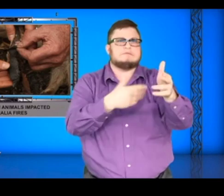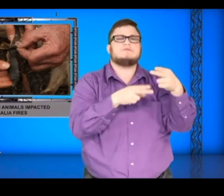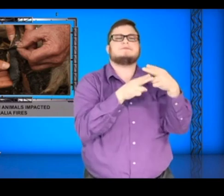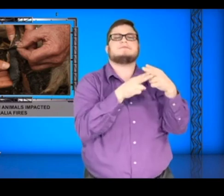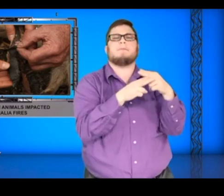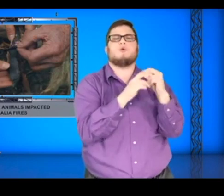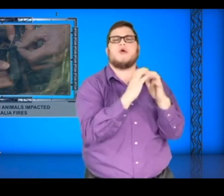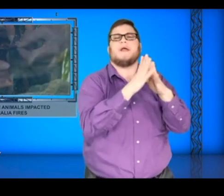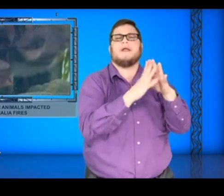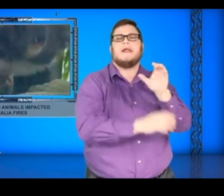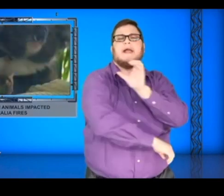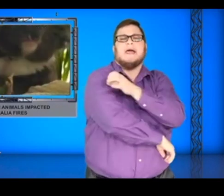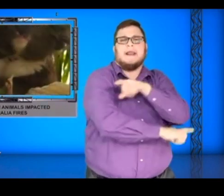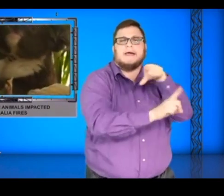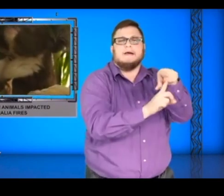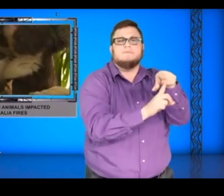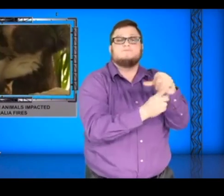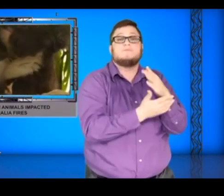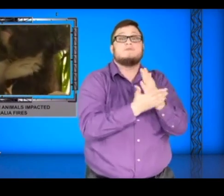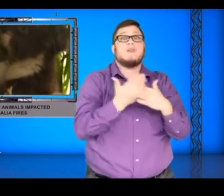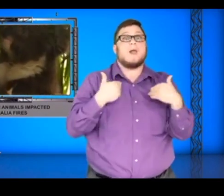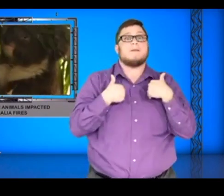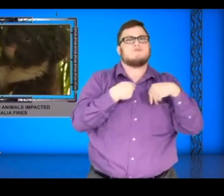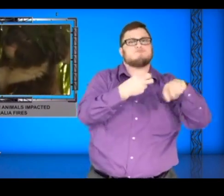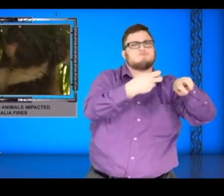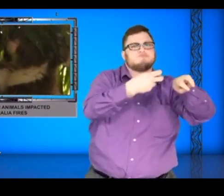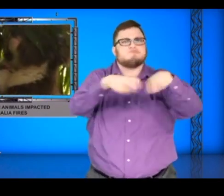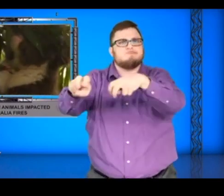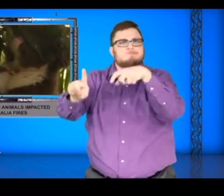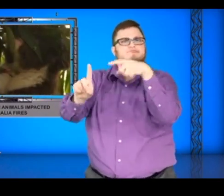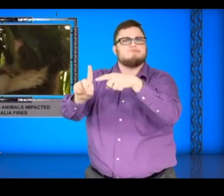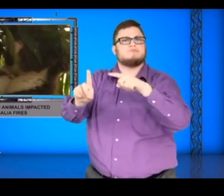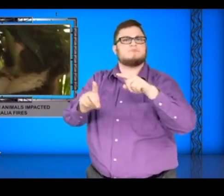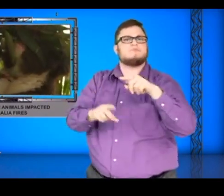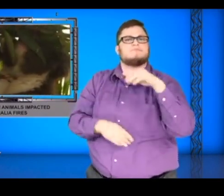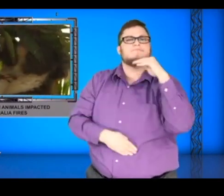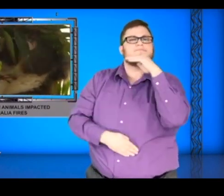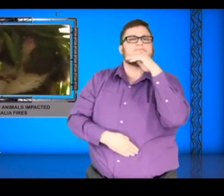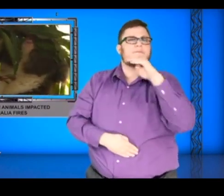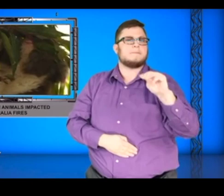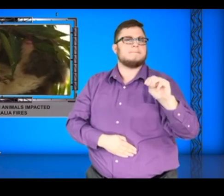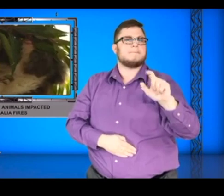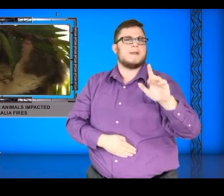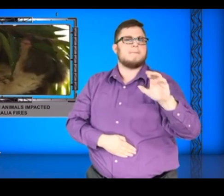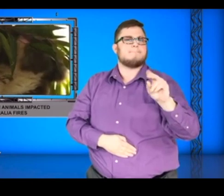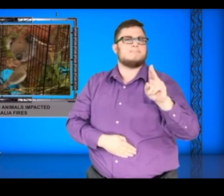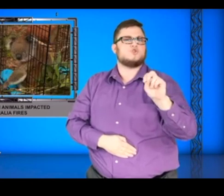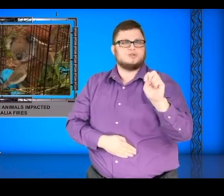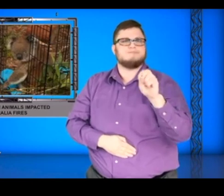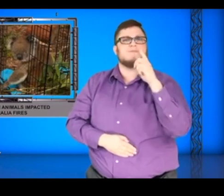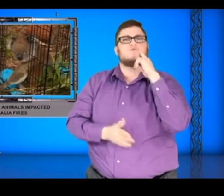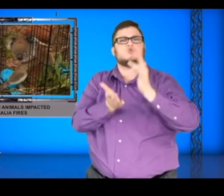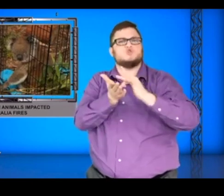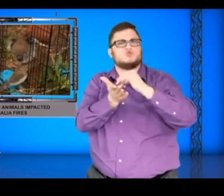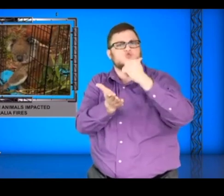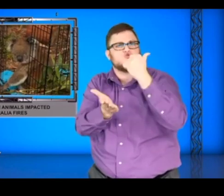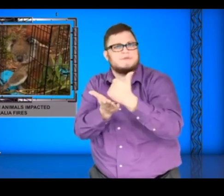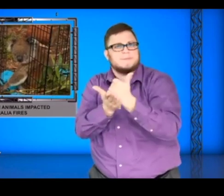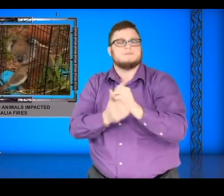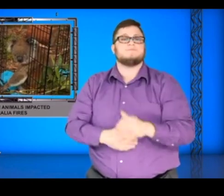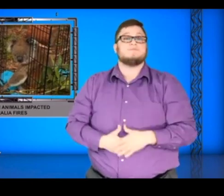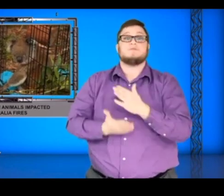brought to makeshift clinics, some have been transferred to Melbourne for treatment while